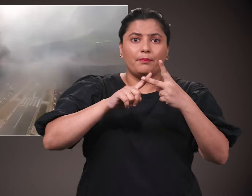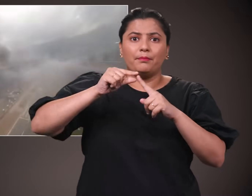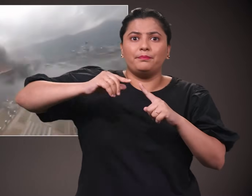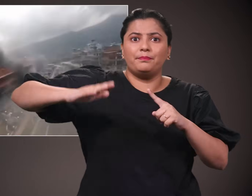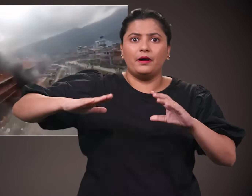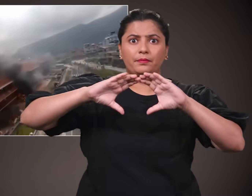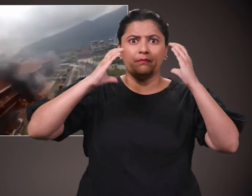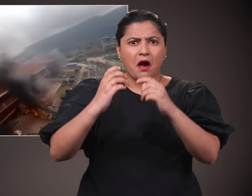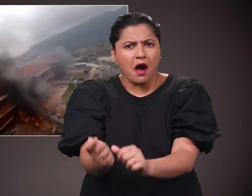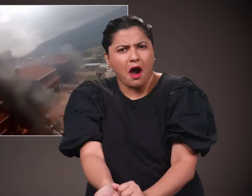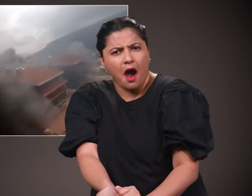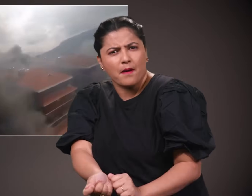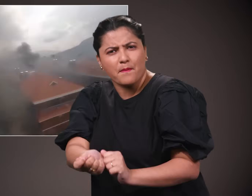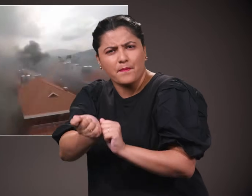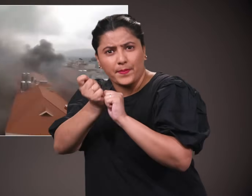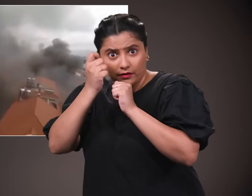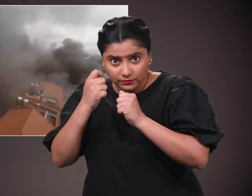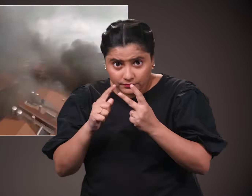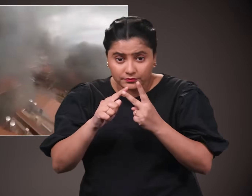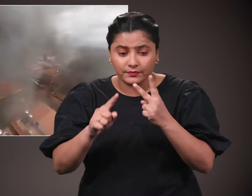2. The parliament was broken and vandalized.